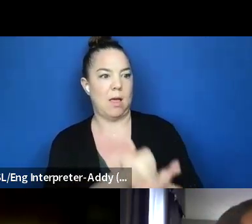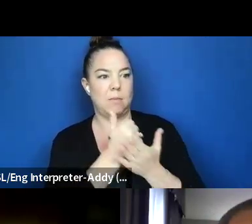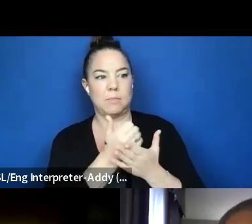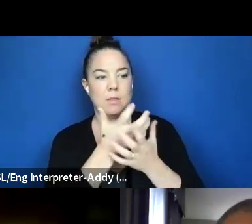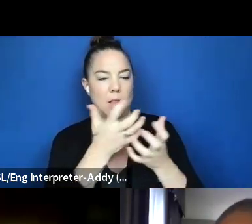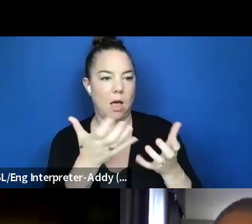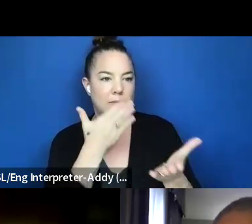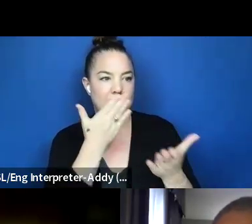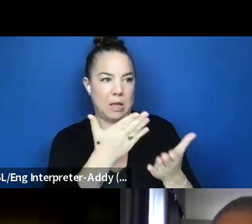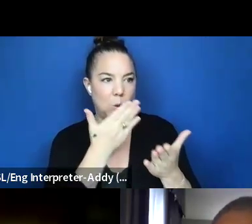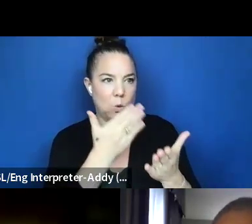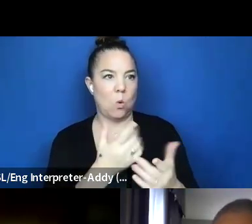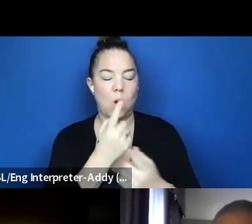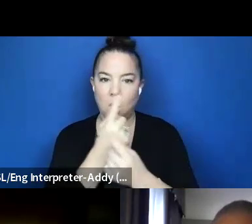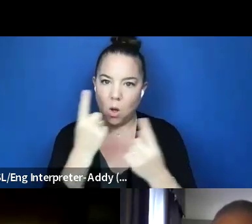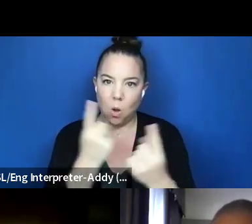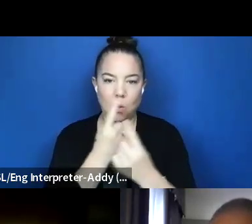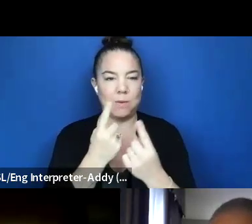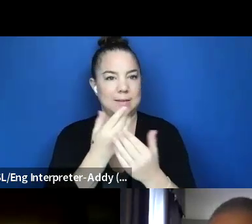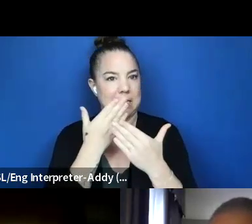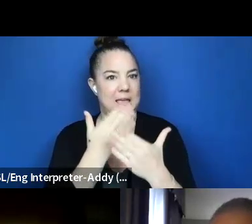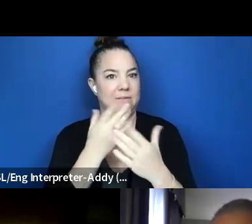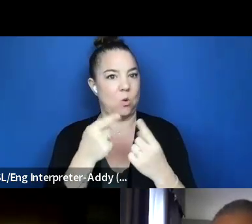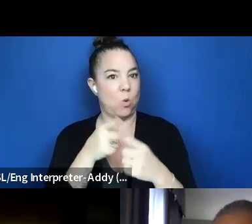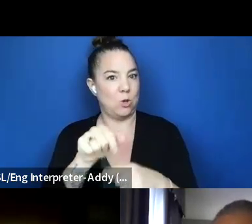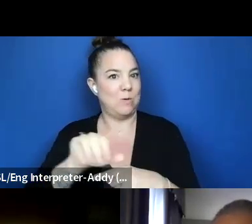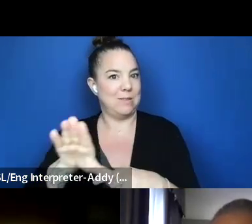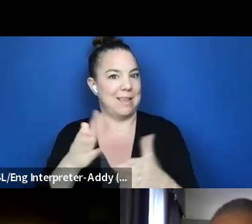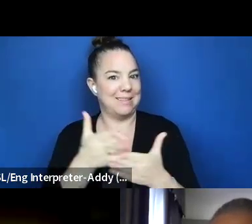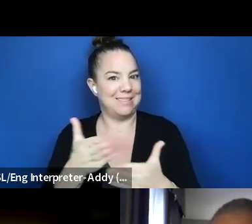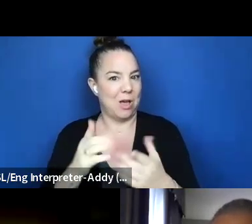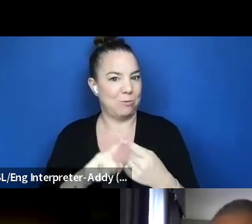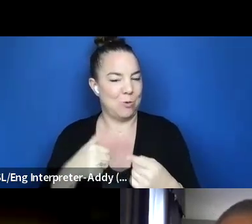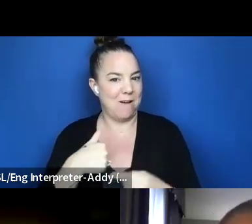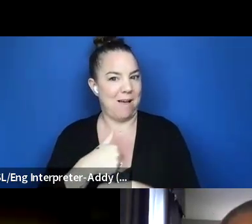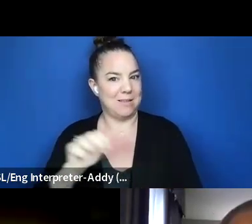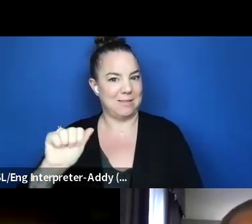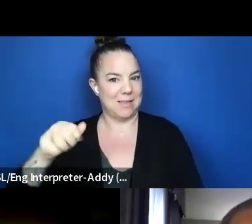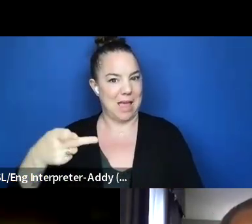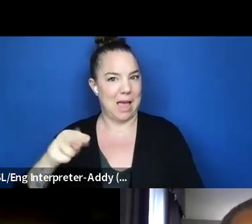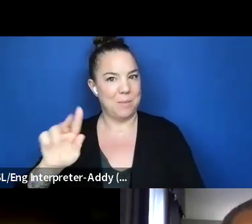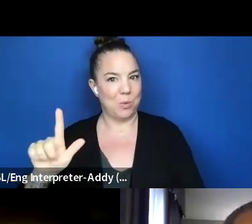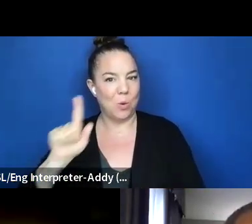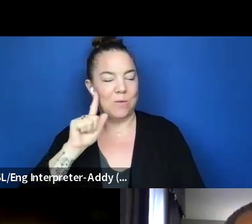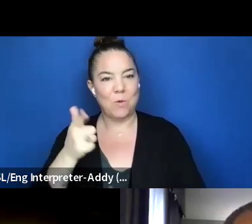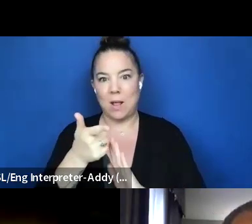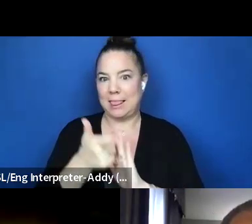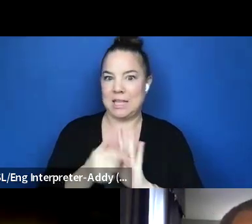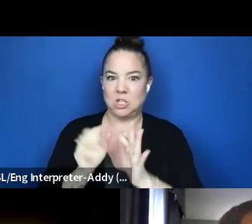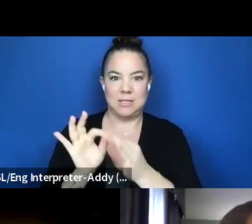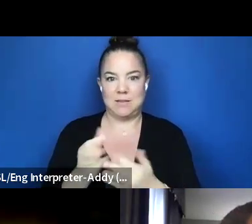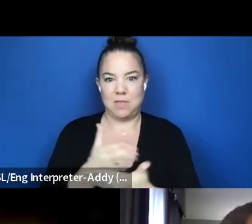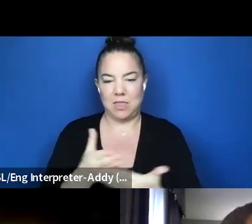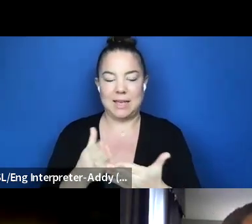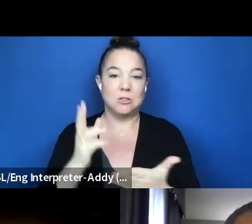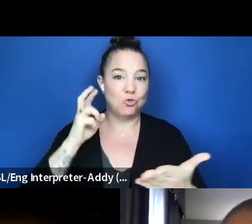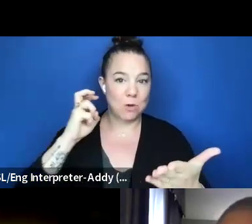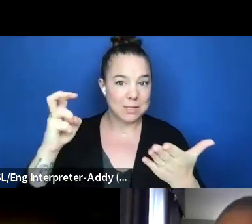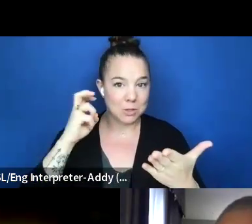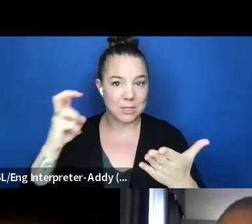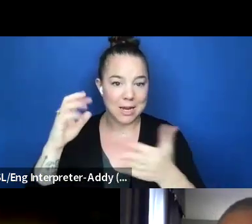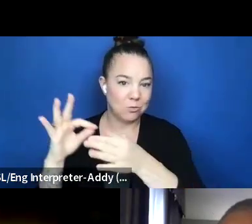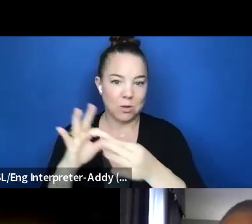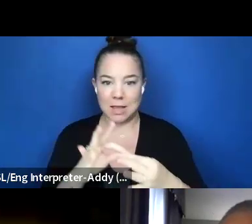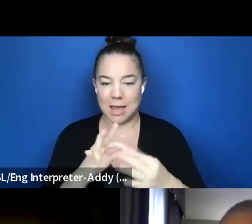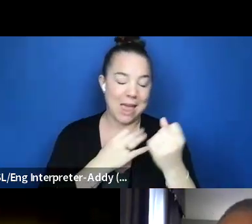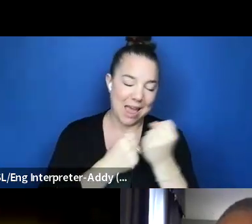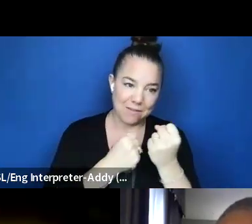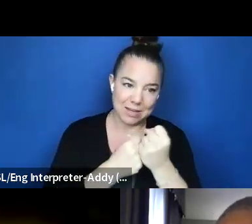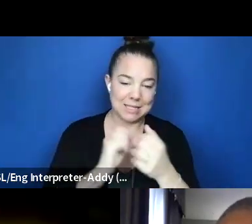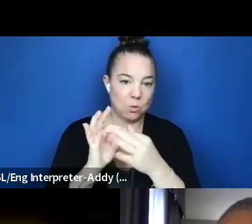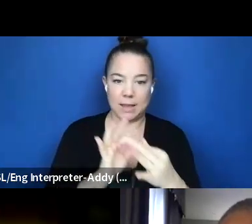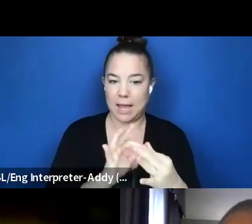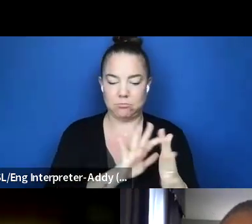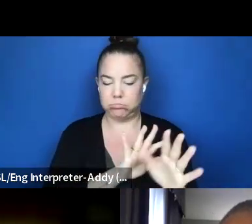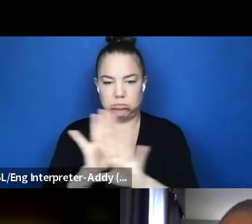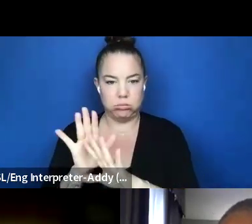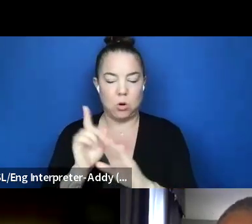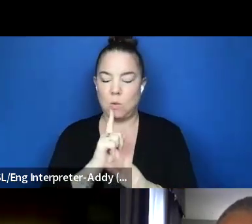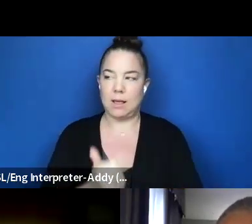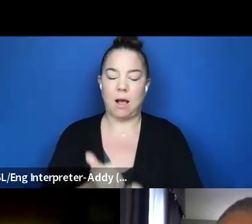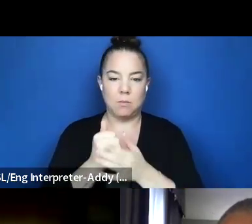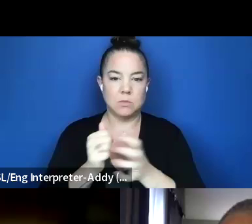Elissa w/ APRIL: And I'm always thankful when you, you know, send stuff to April for the legislative things, be it transportation or advocacy? It is very helpful.